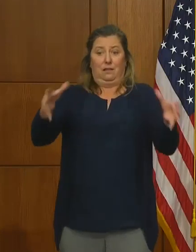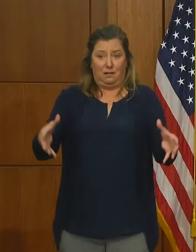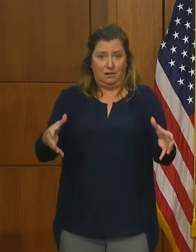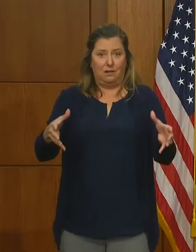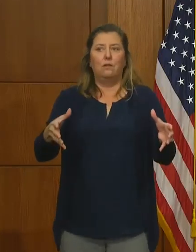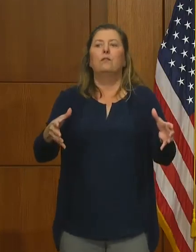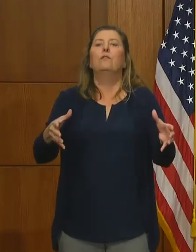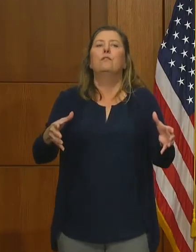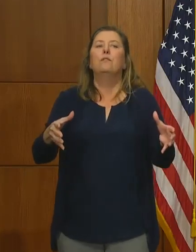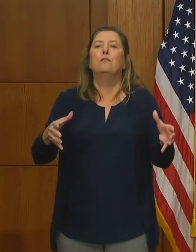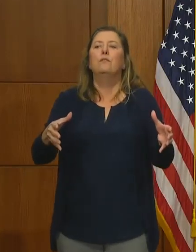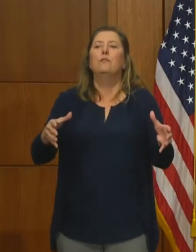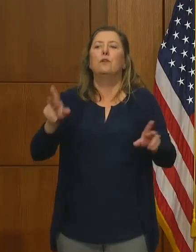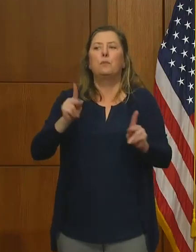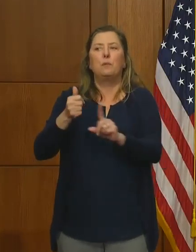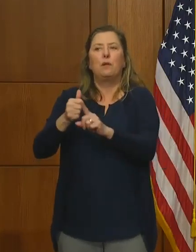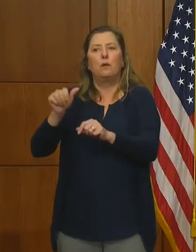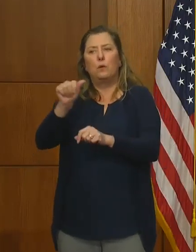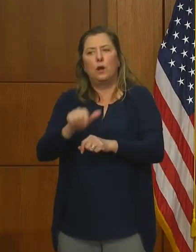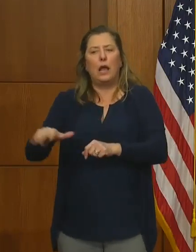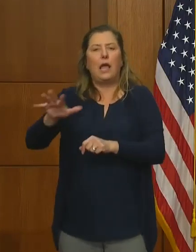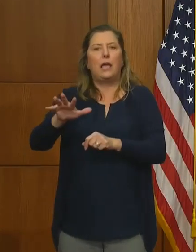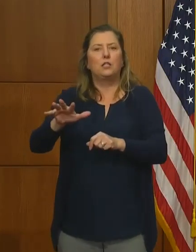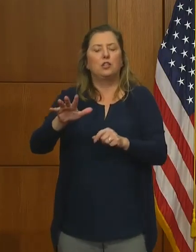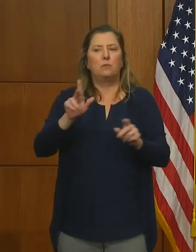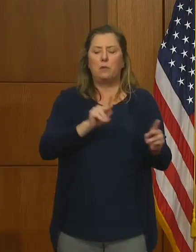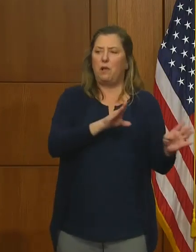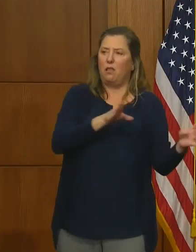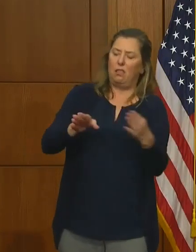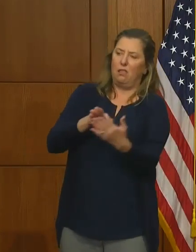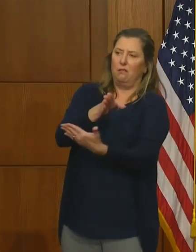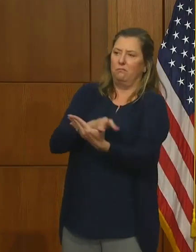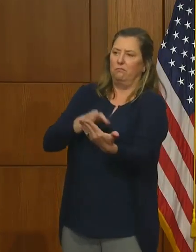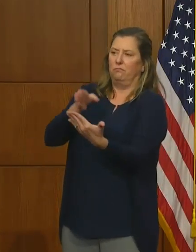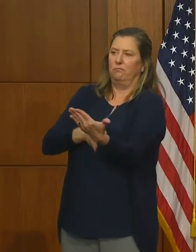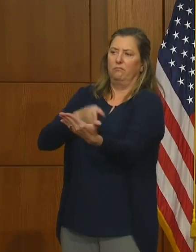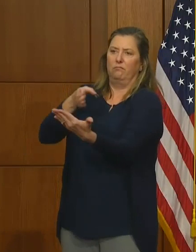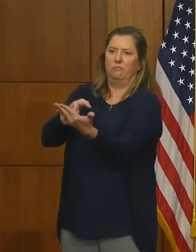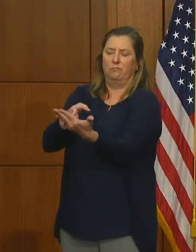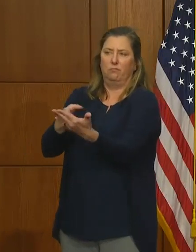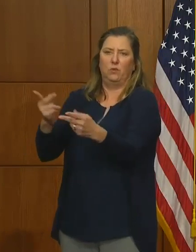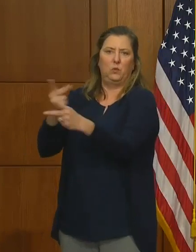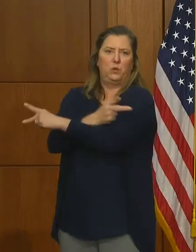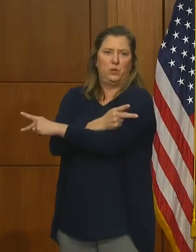OF THE COVID PANDEMIC PEOPLE OF ASIAN DESCENT HAVE FACED